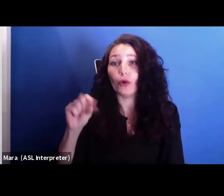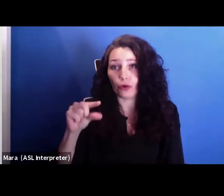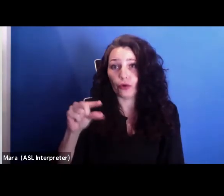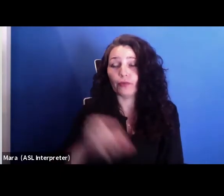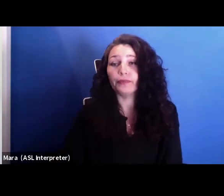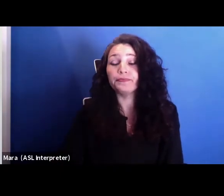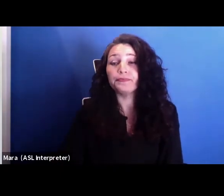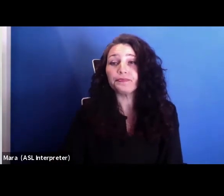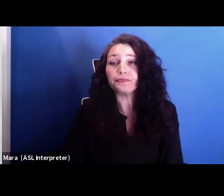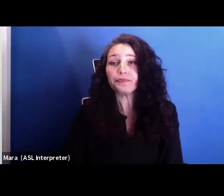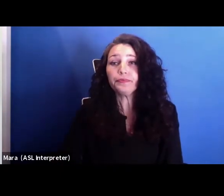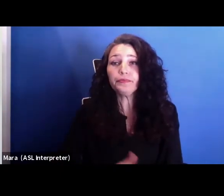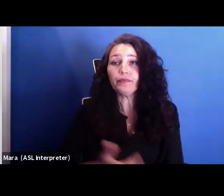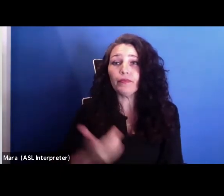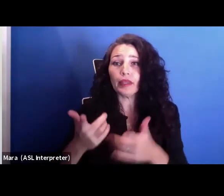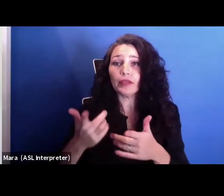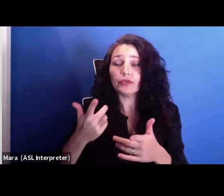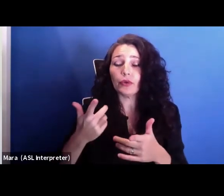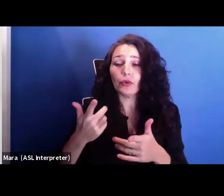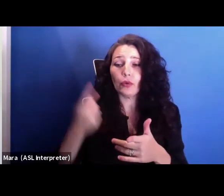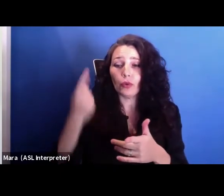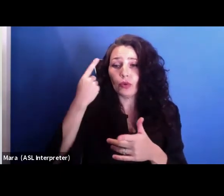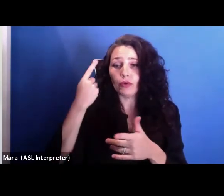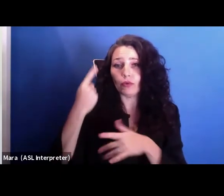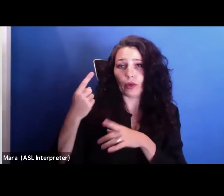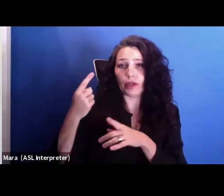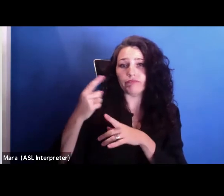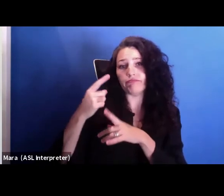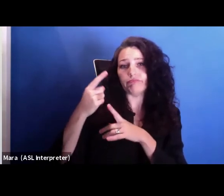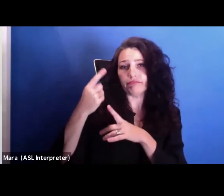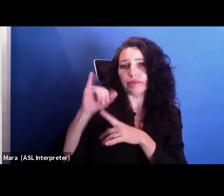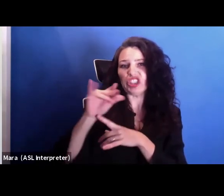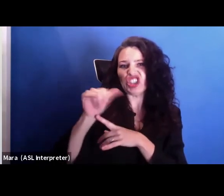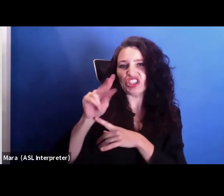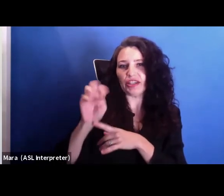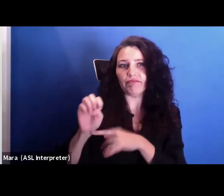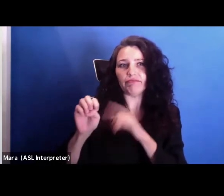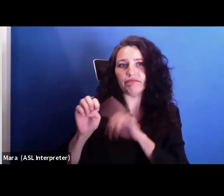When Jim LeBrecht first told me about this film, a few years ago,